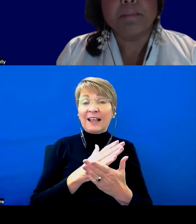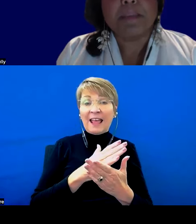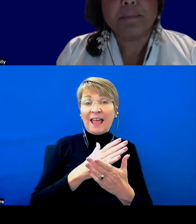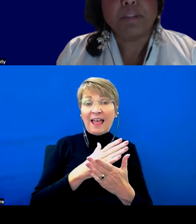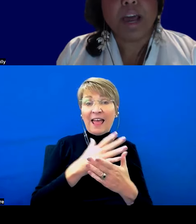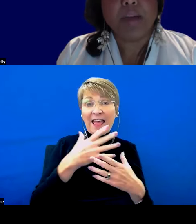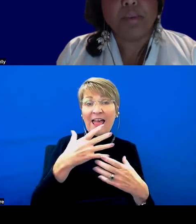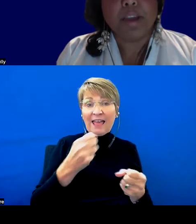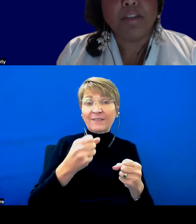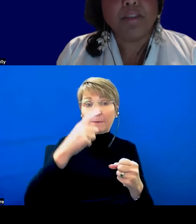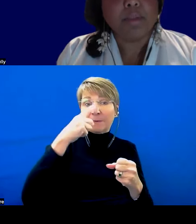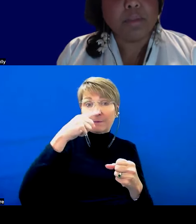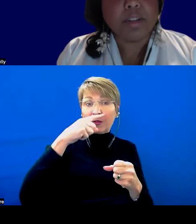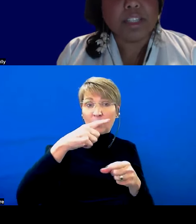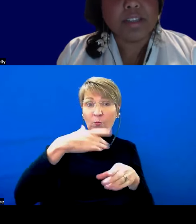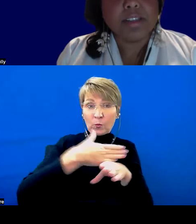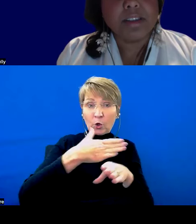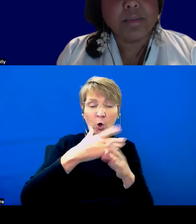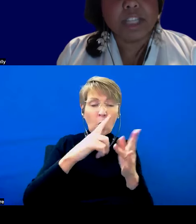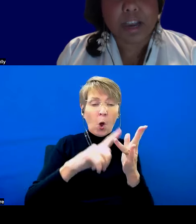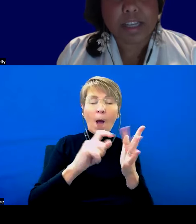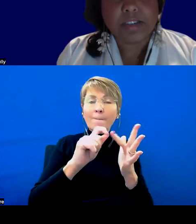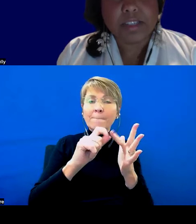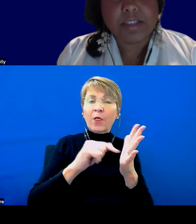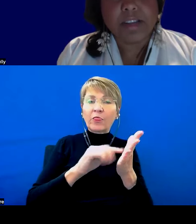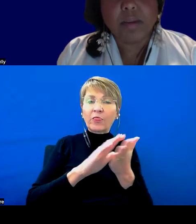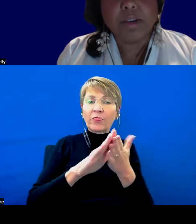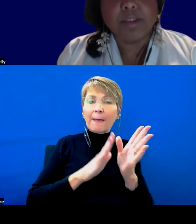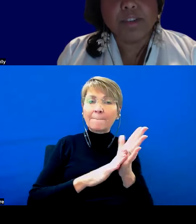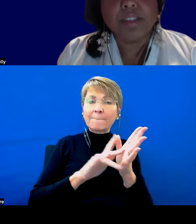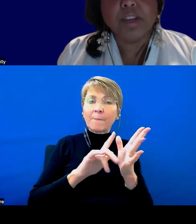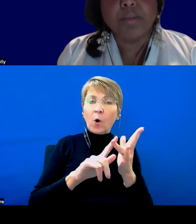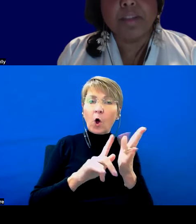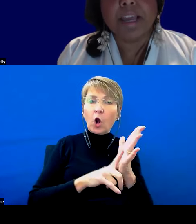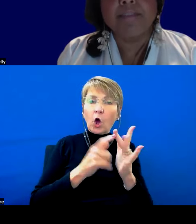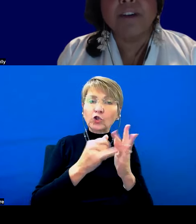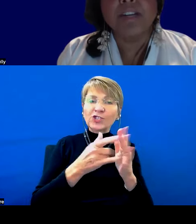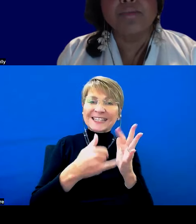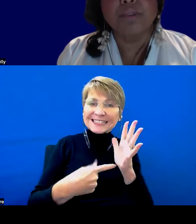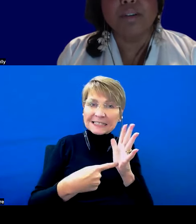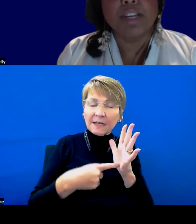people are aware of ophthalmologists, which are eye doctors, and optometrists who play a vital role in